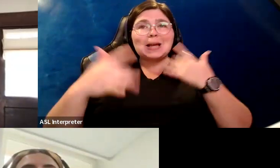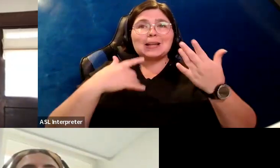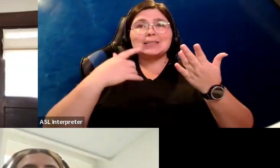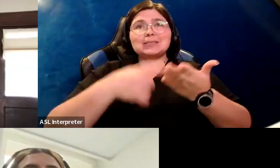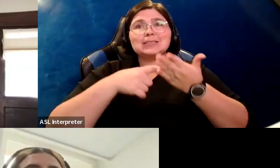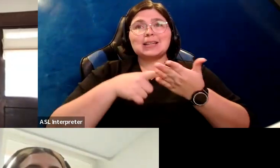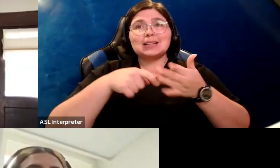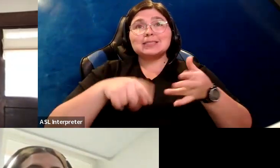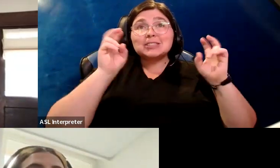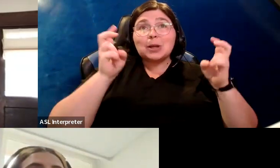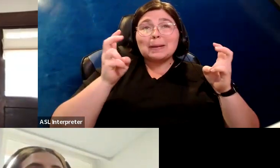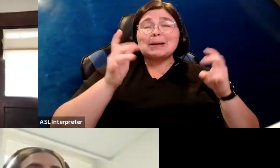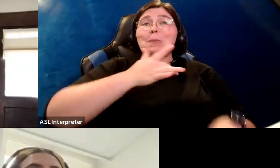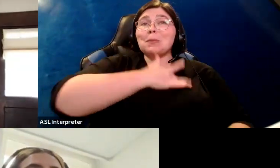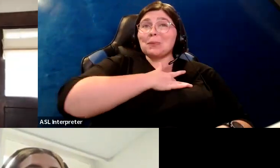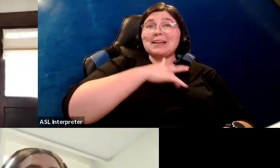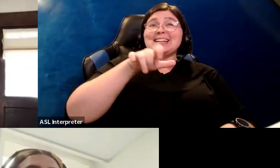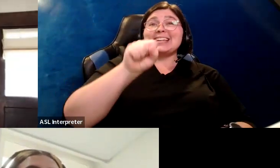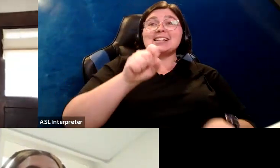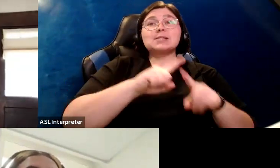is not just close to my heart but also has